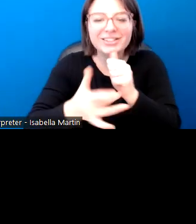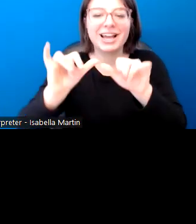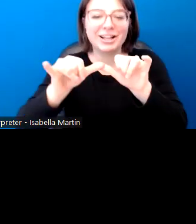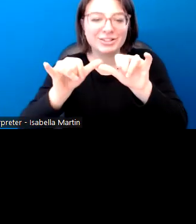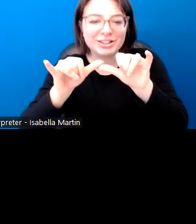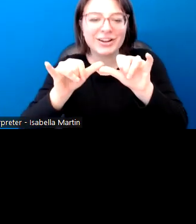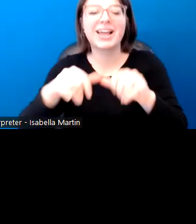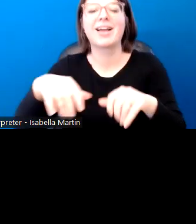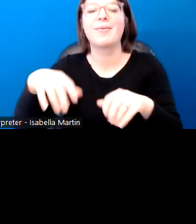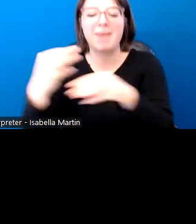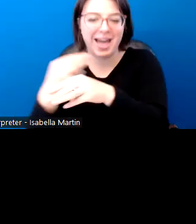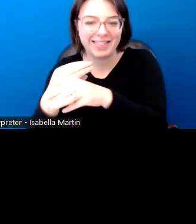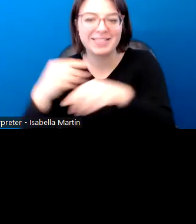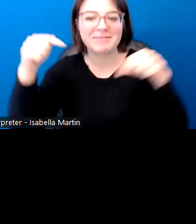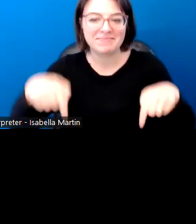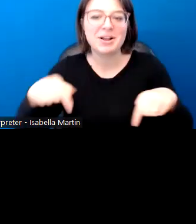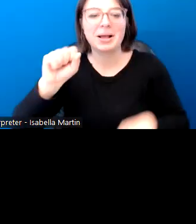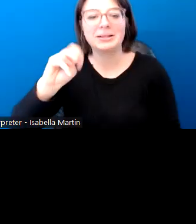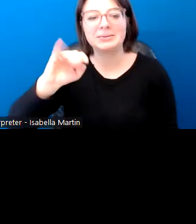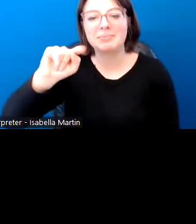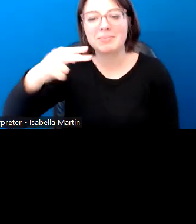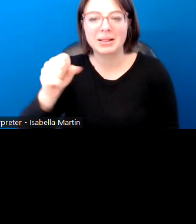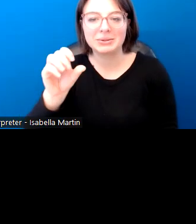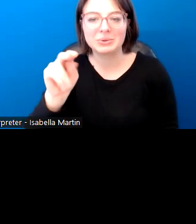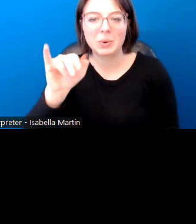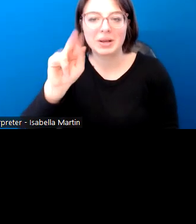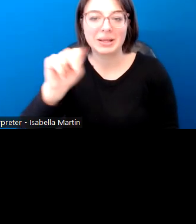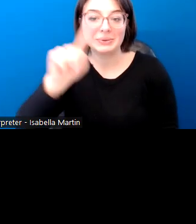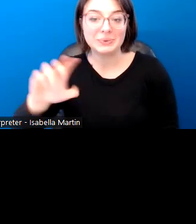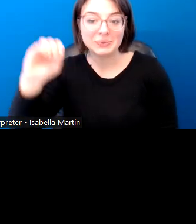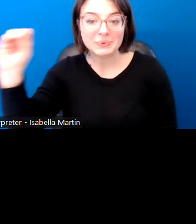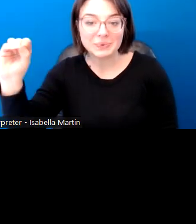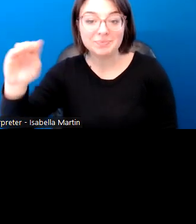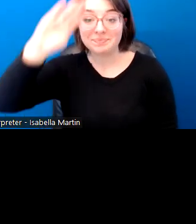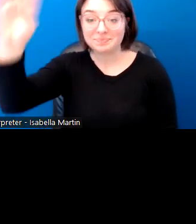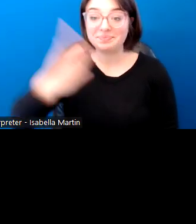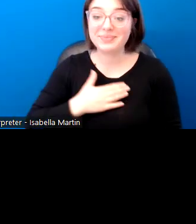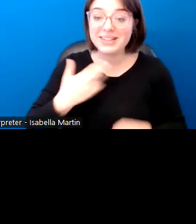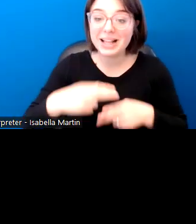Biology Institute. My name is Shellie my pronouns are she/her/hers and I'll be your host for today.